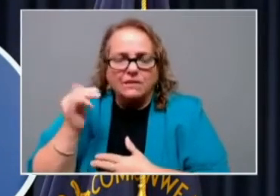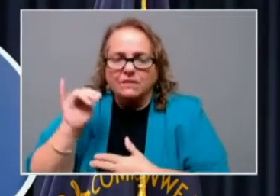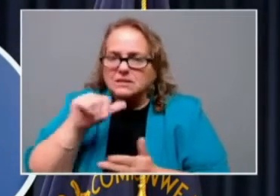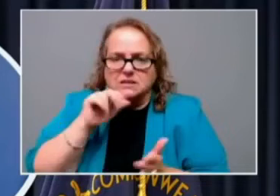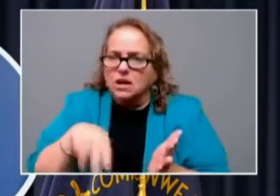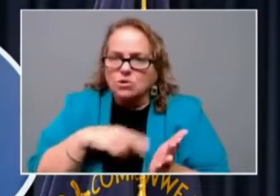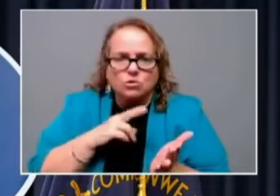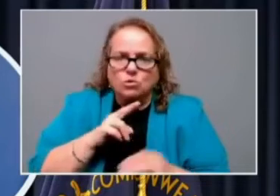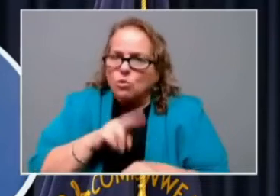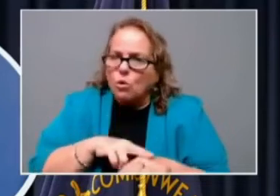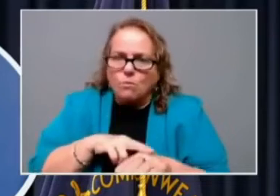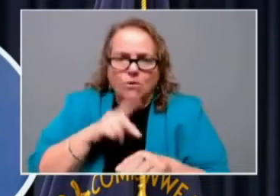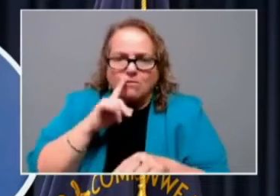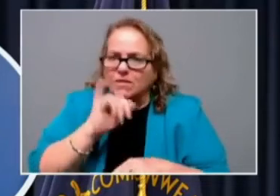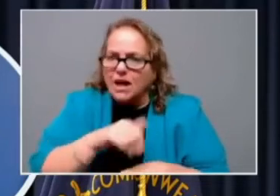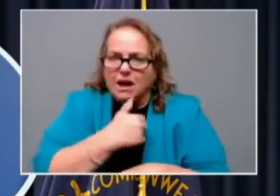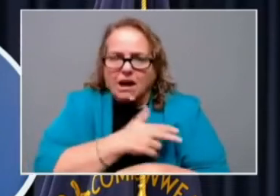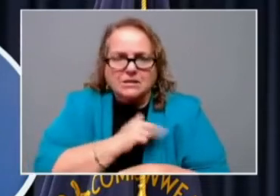hospital to give you